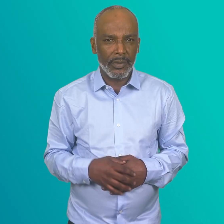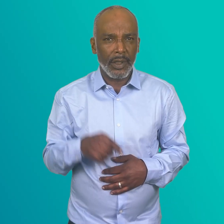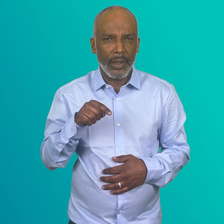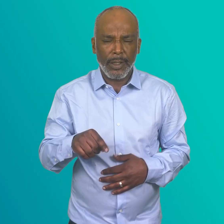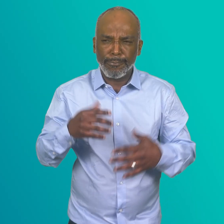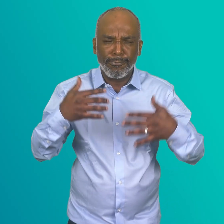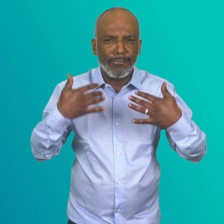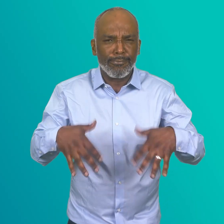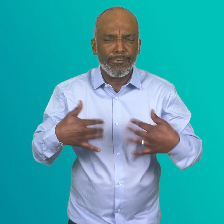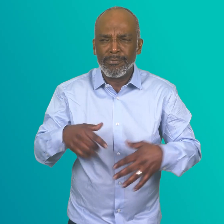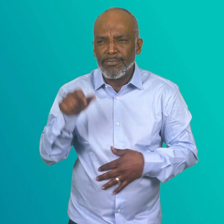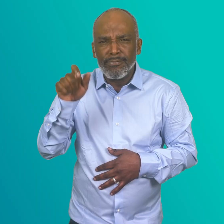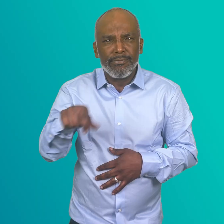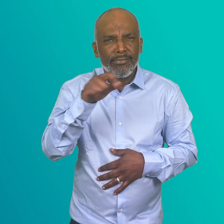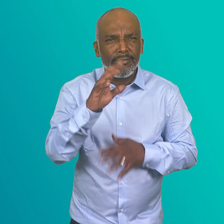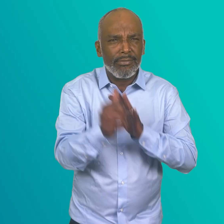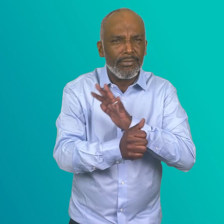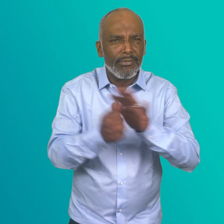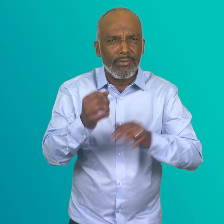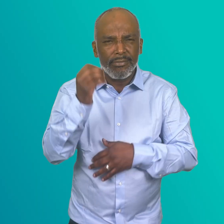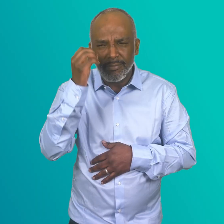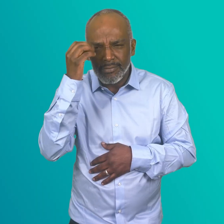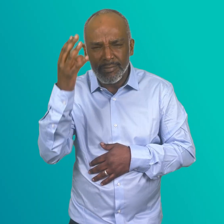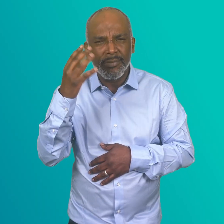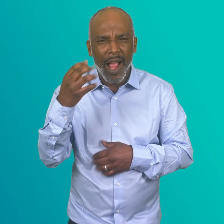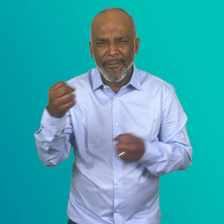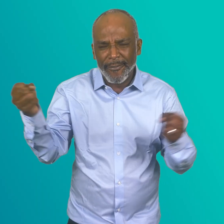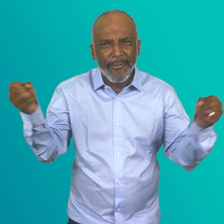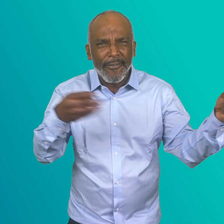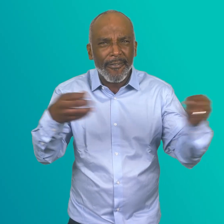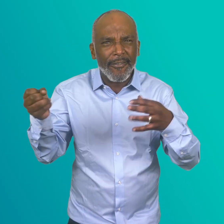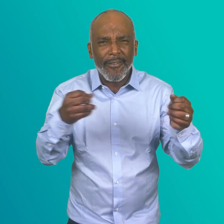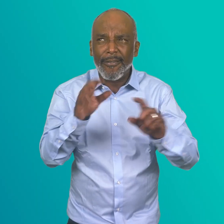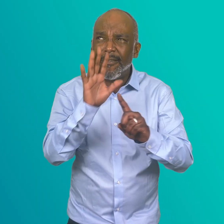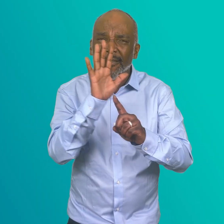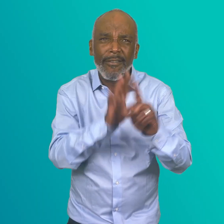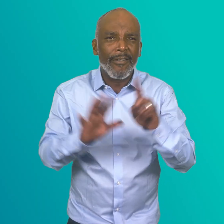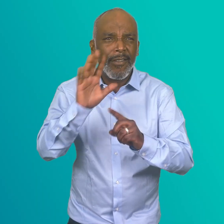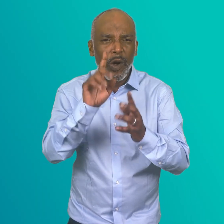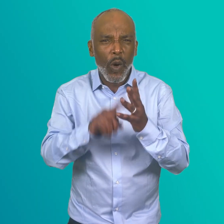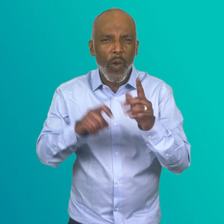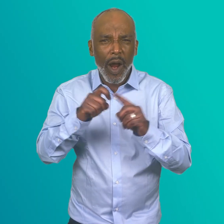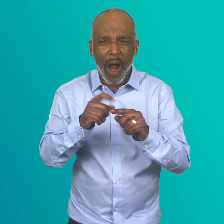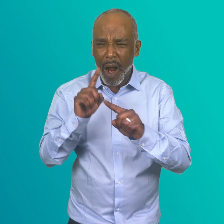There is a great deal of expertise, experience and insight across the UK